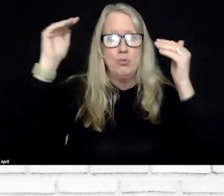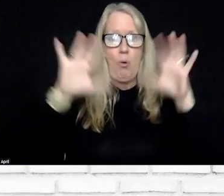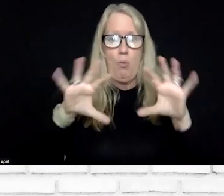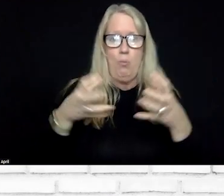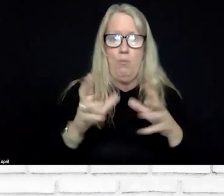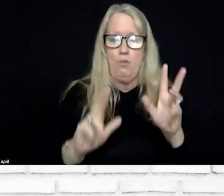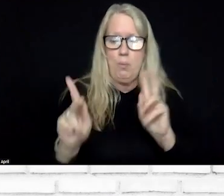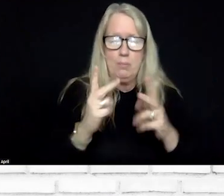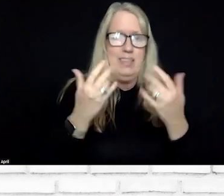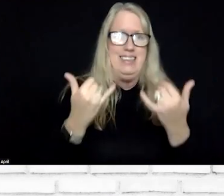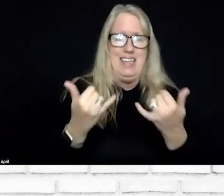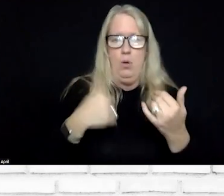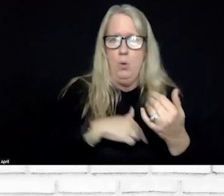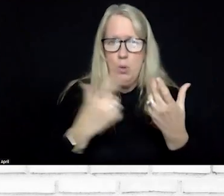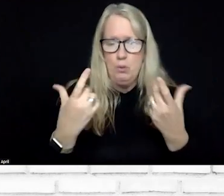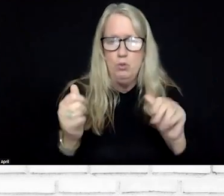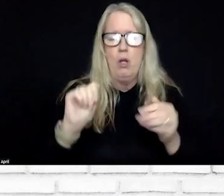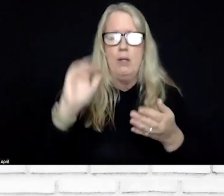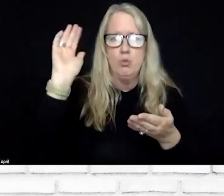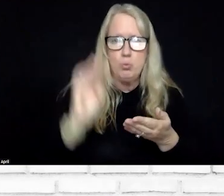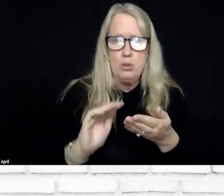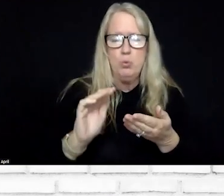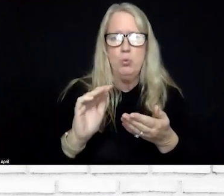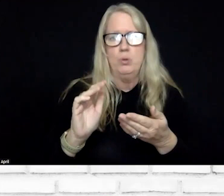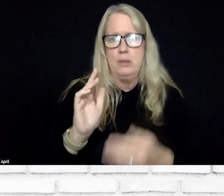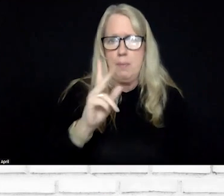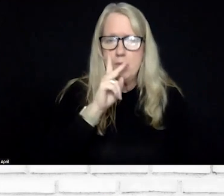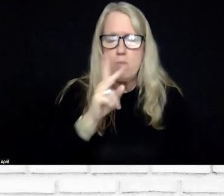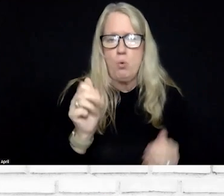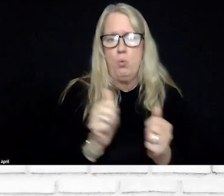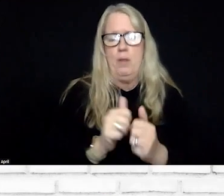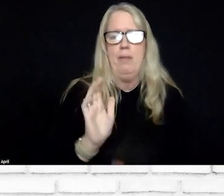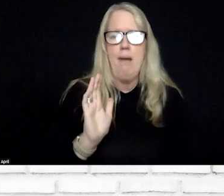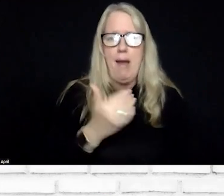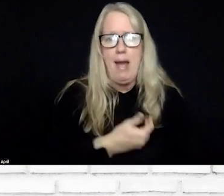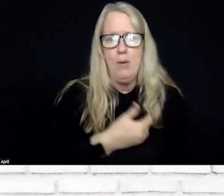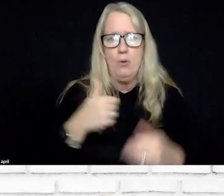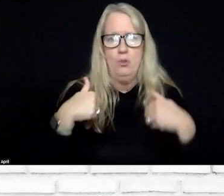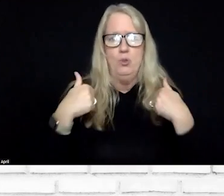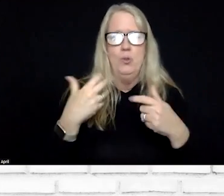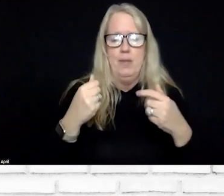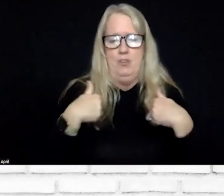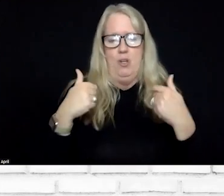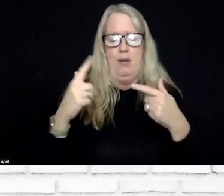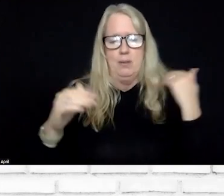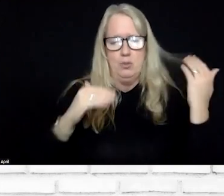IN TERMS OF SMOKING WITH YOUTH AND YOUNG ADULTS, WE HAVE REPLACED